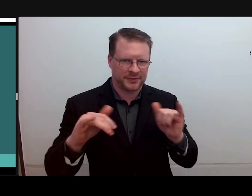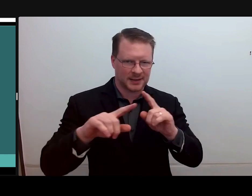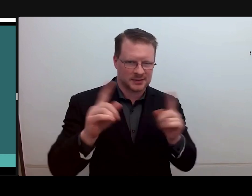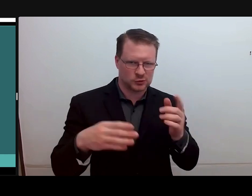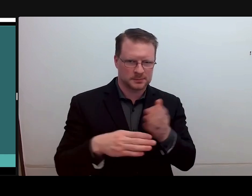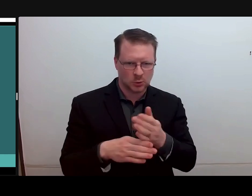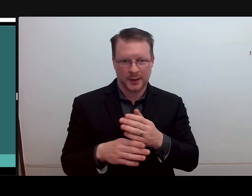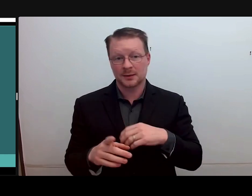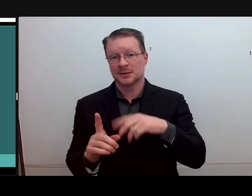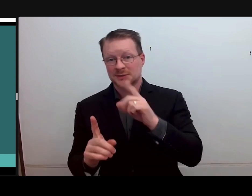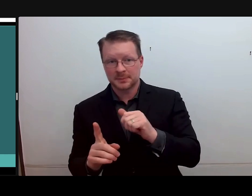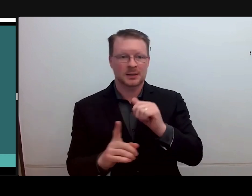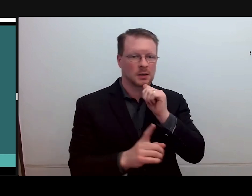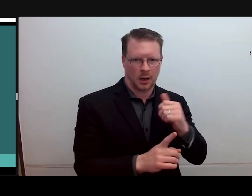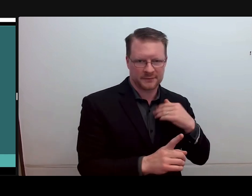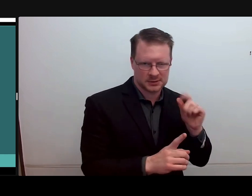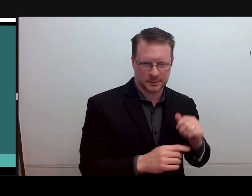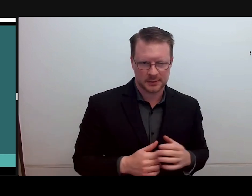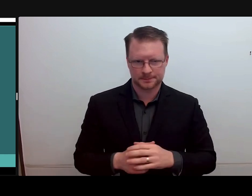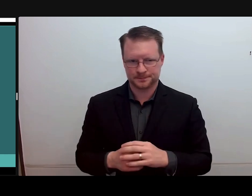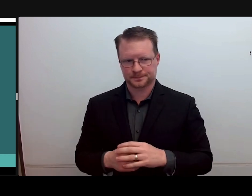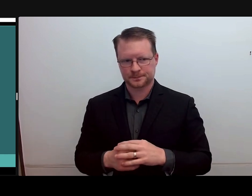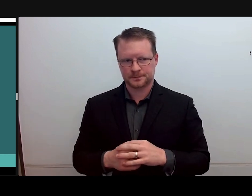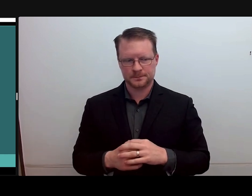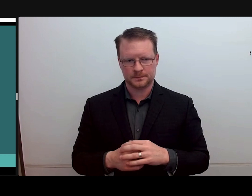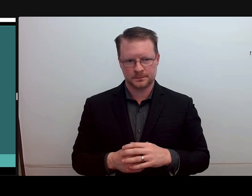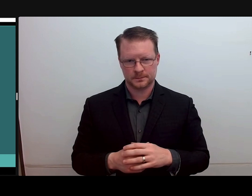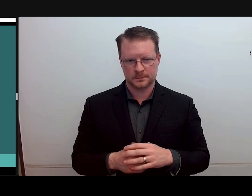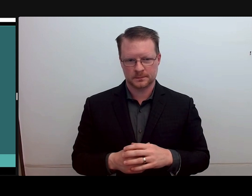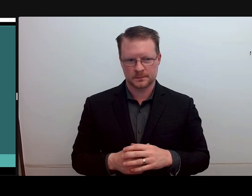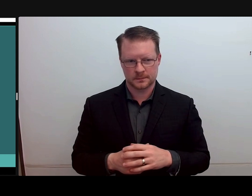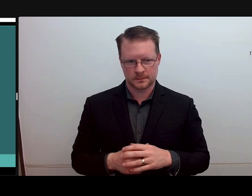It doesn't entirely resolve the differences between students with disabilities and students without,